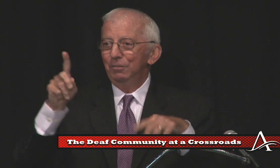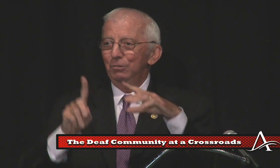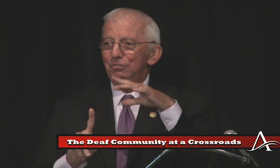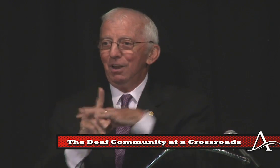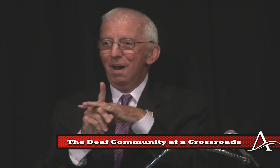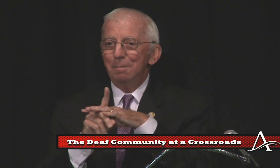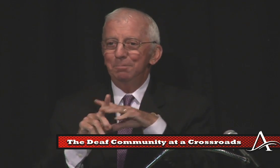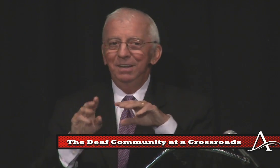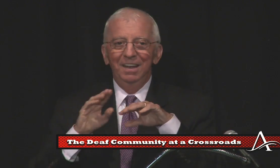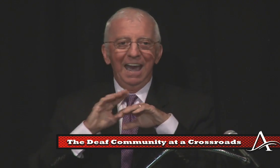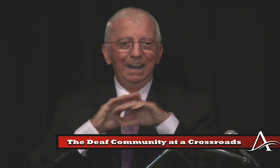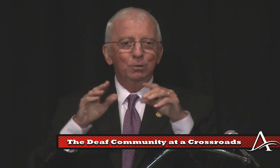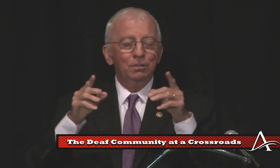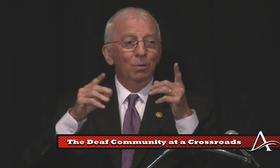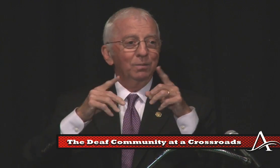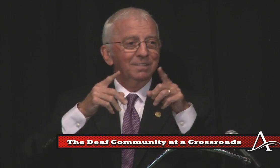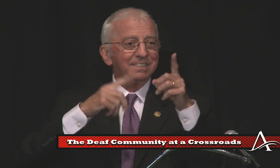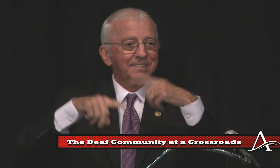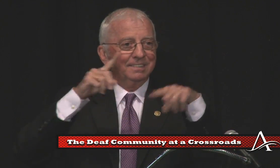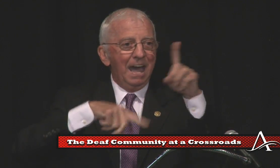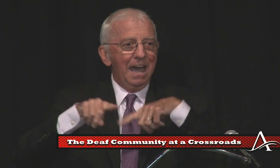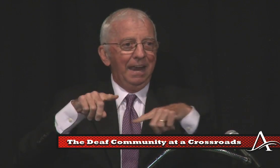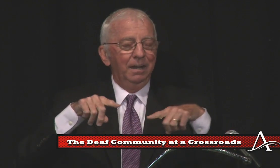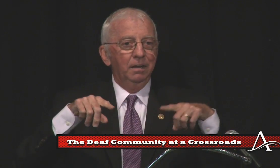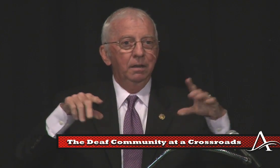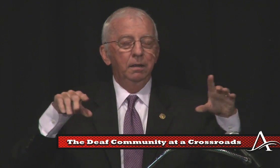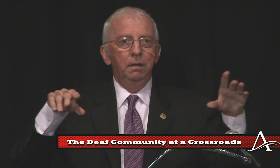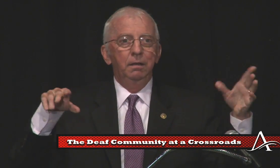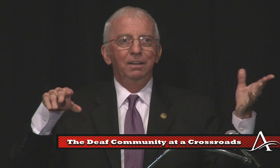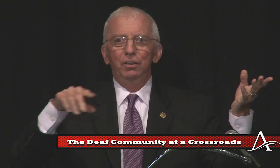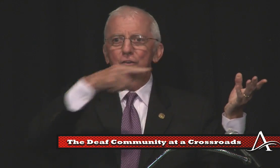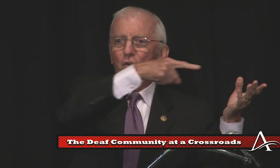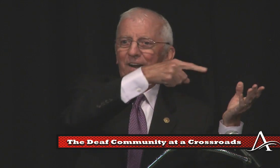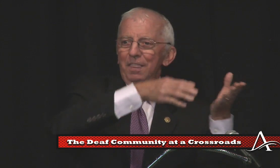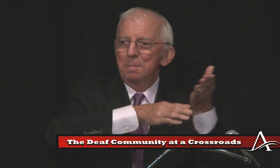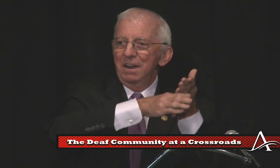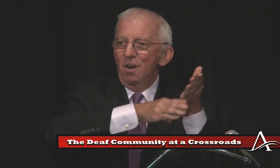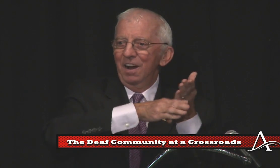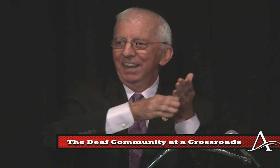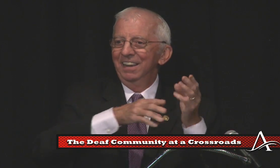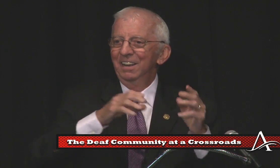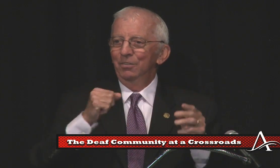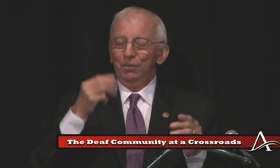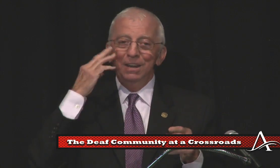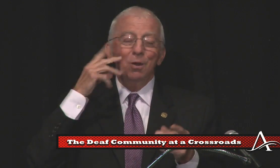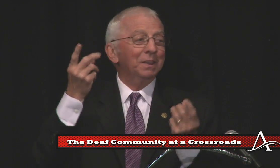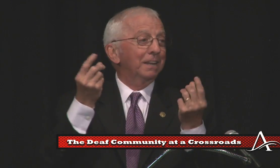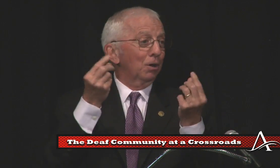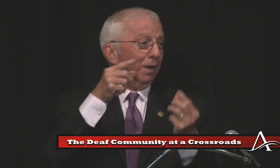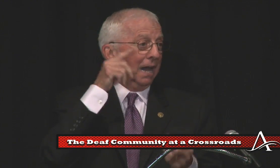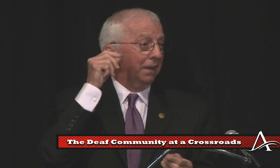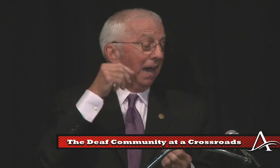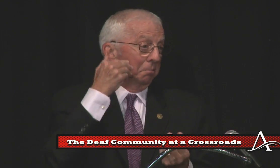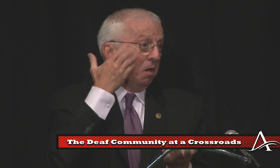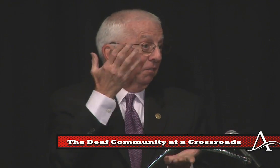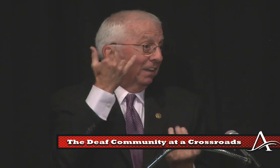If you show up and you don't sign, you're in the minority. So you know what they do at Gallaudet, well I don't know